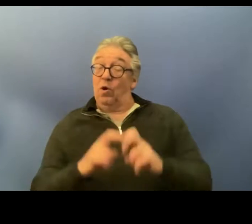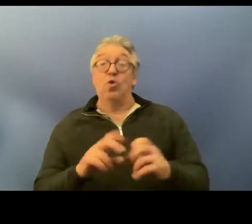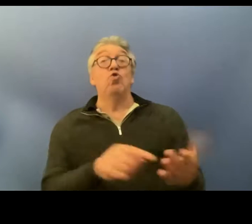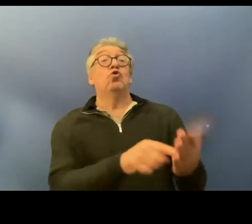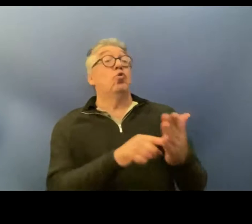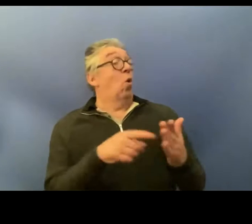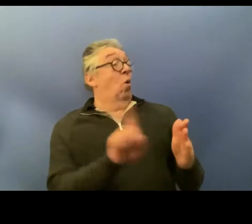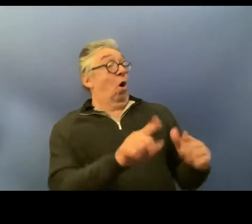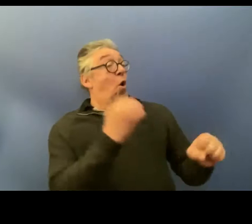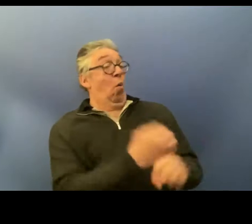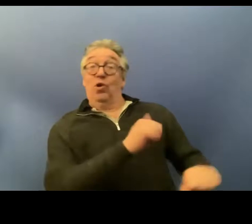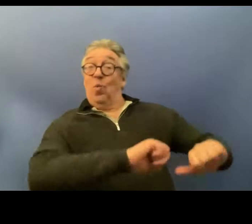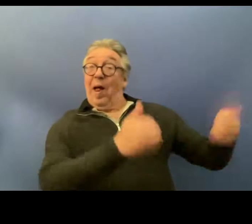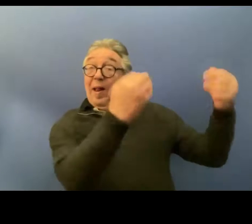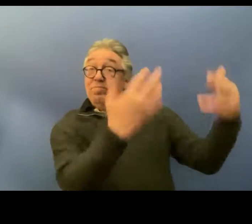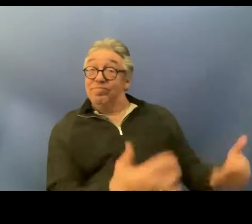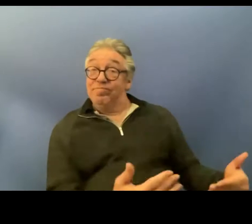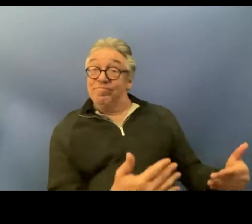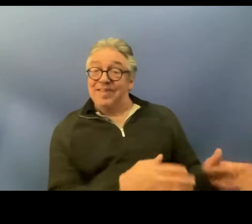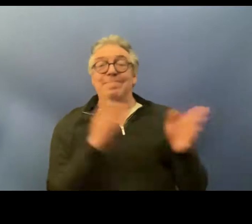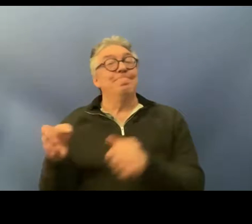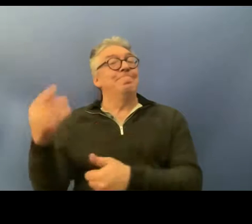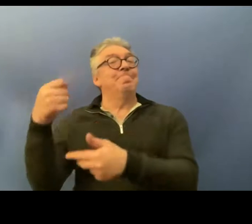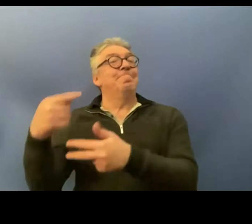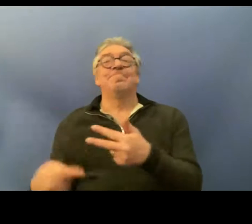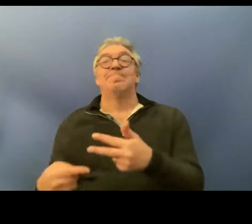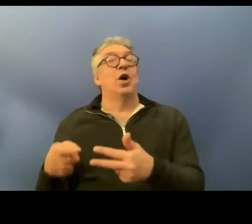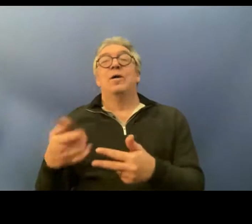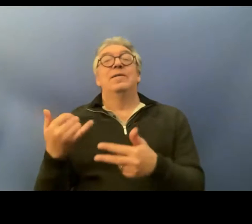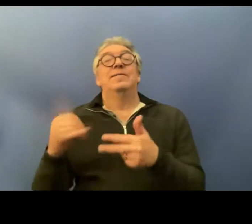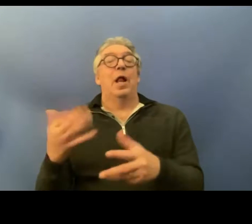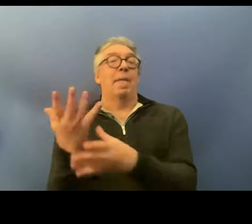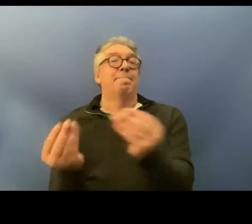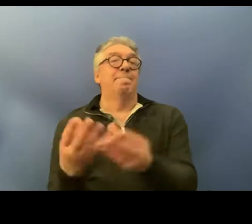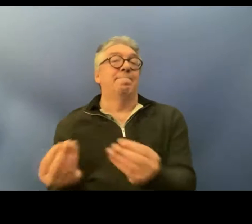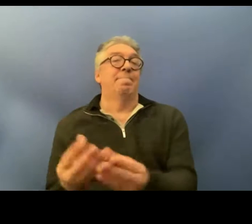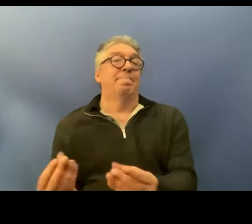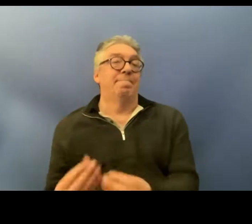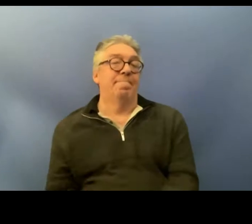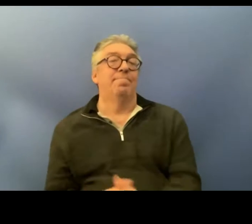working well and what is still, is a gap.